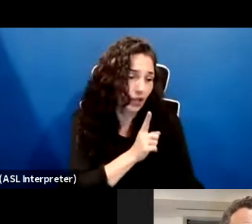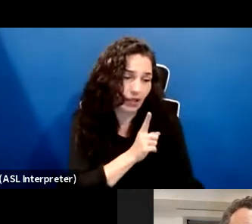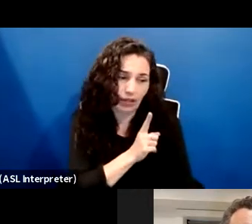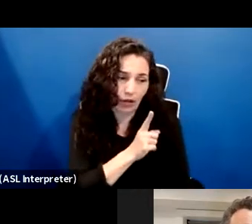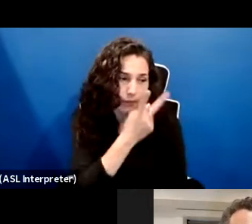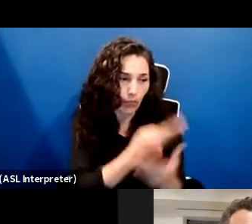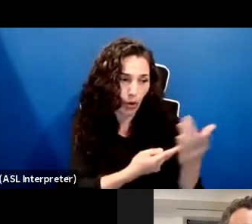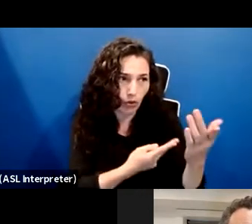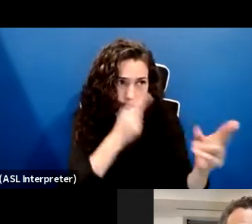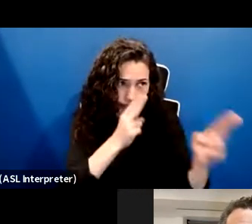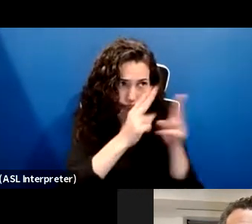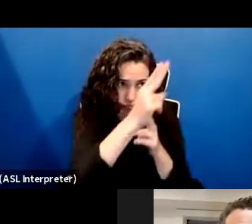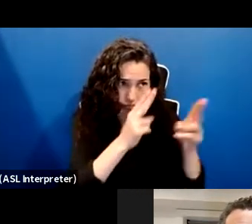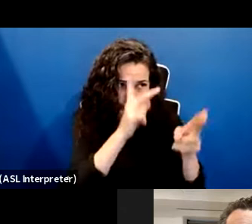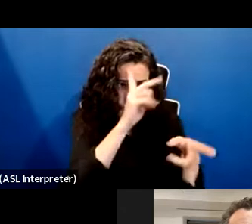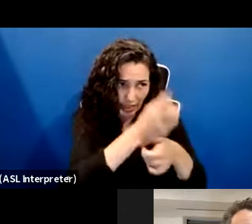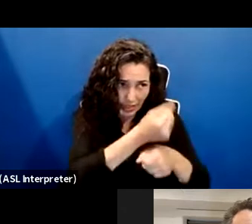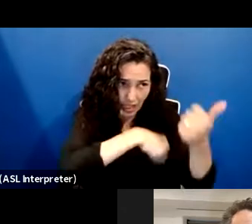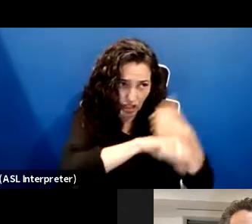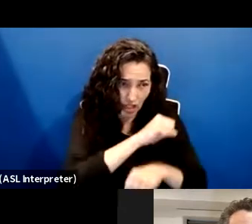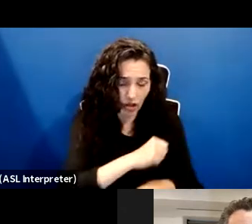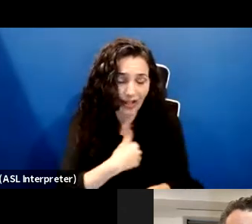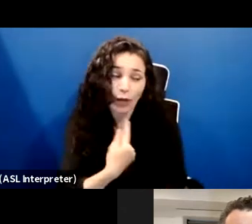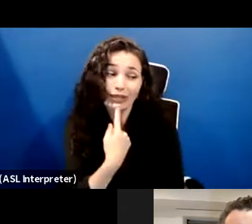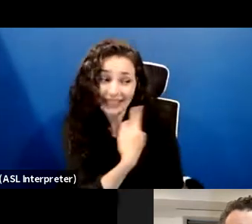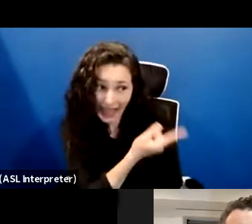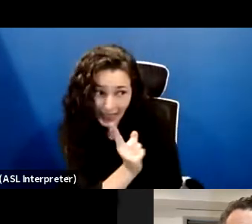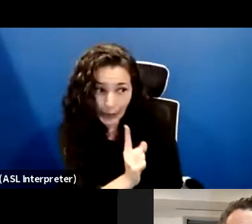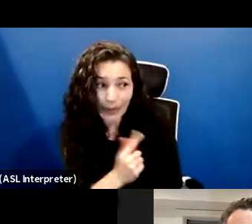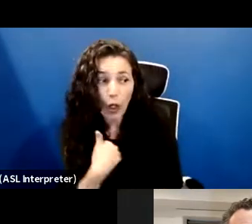And you know, when I would bring up to them that we're shooting the documentary